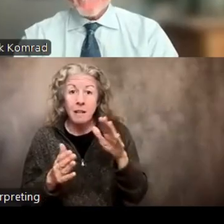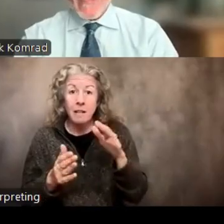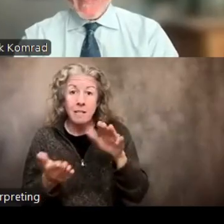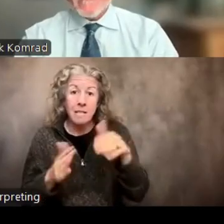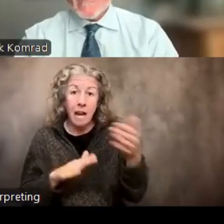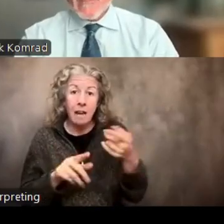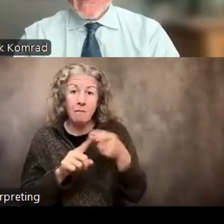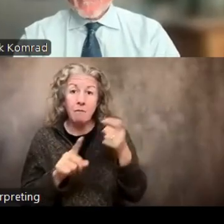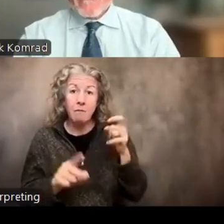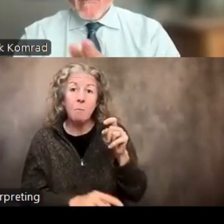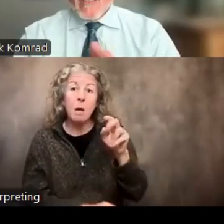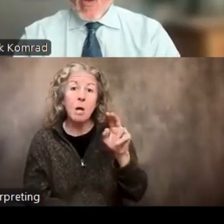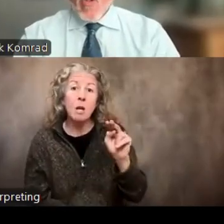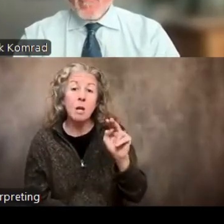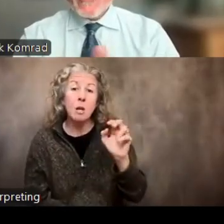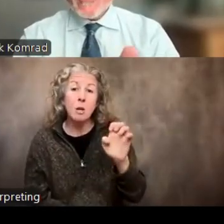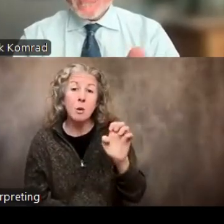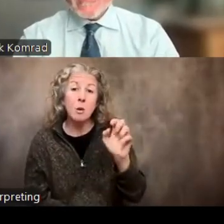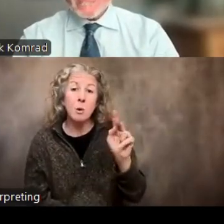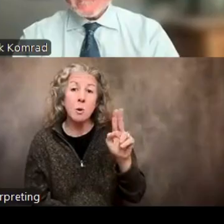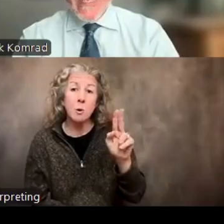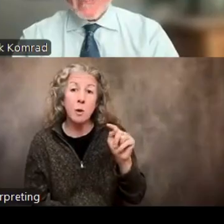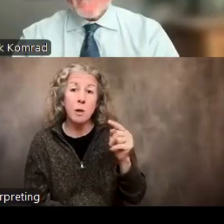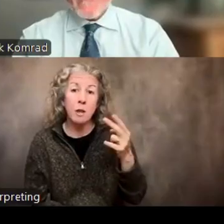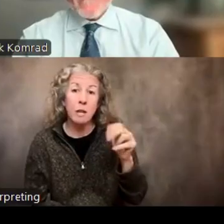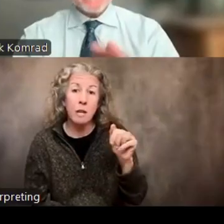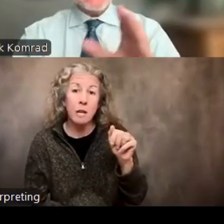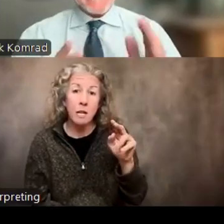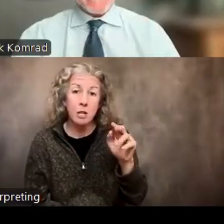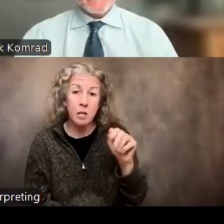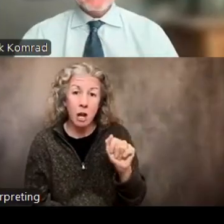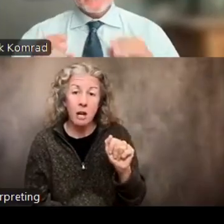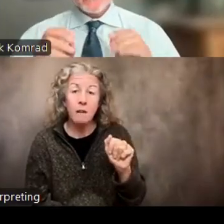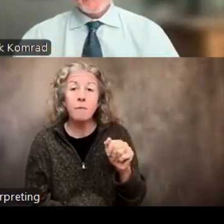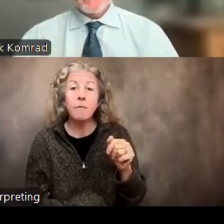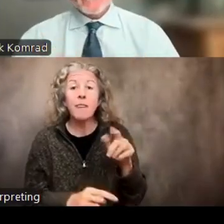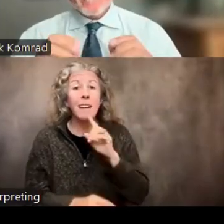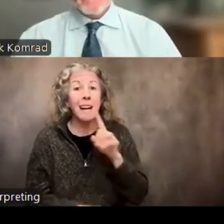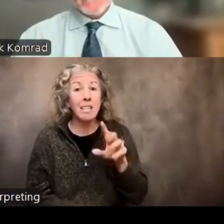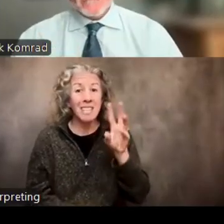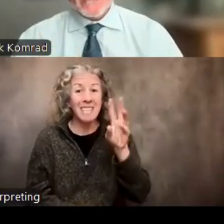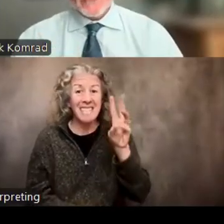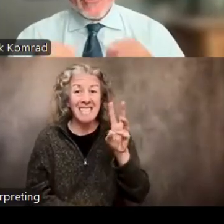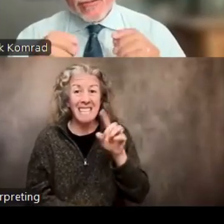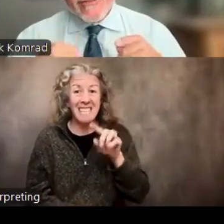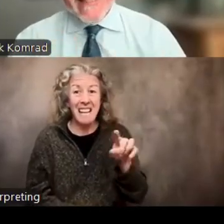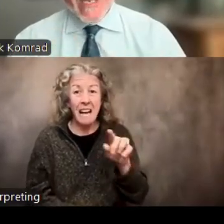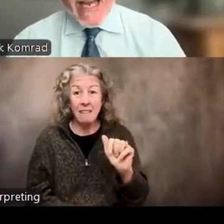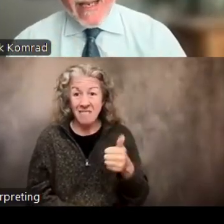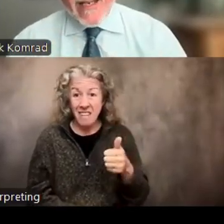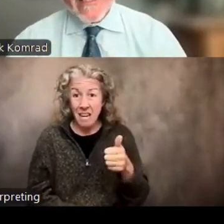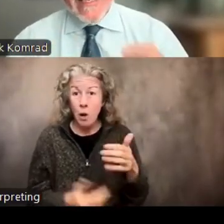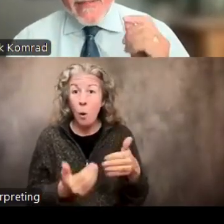fact, almost six out of every 10 human beings who die in the